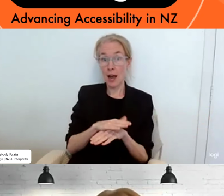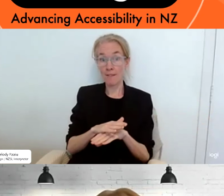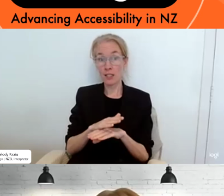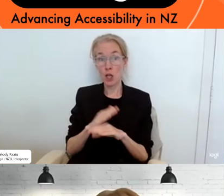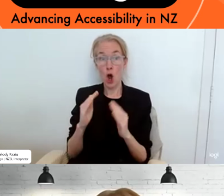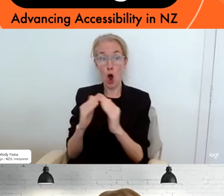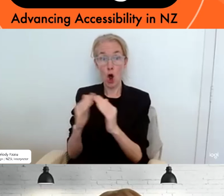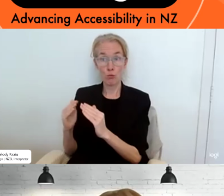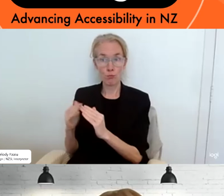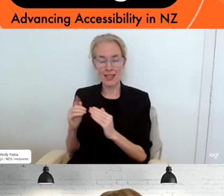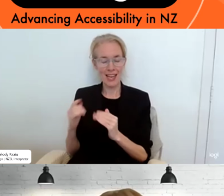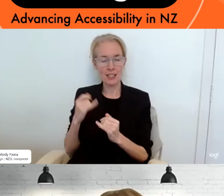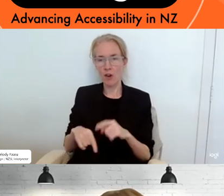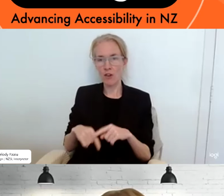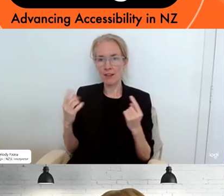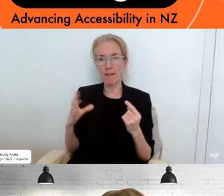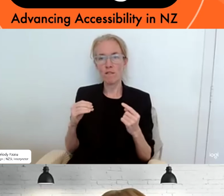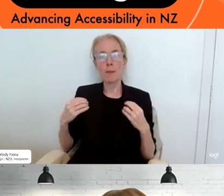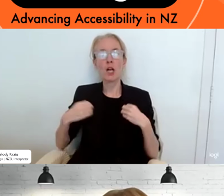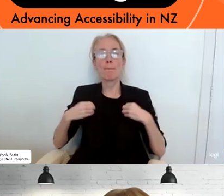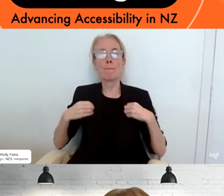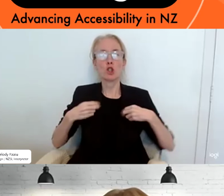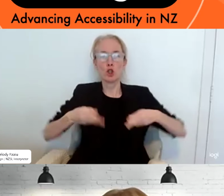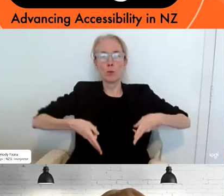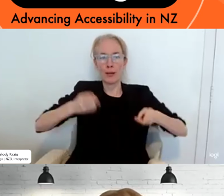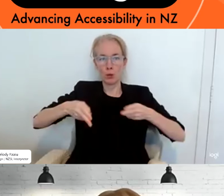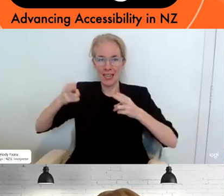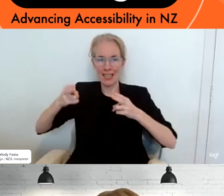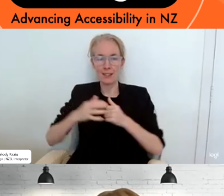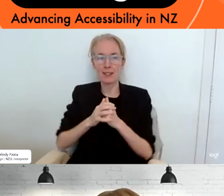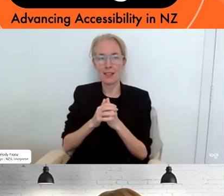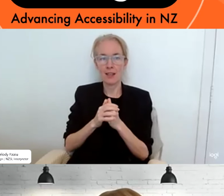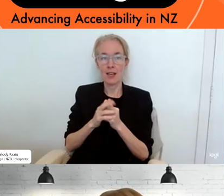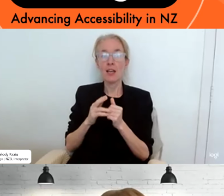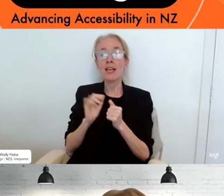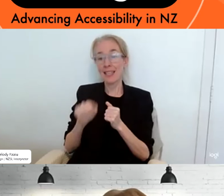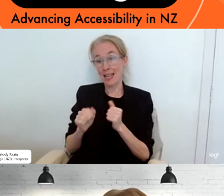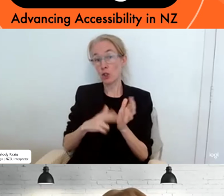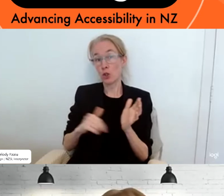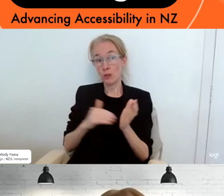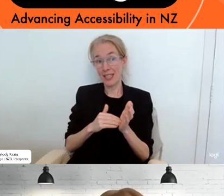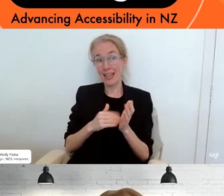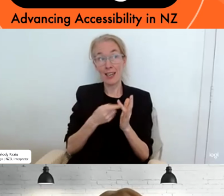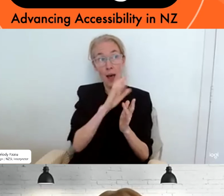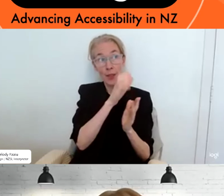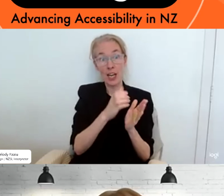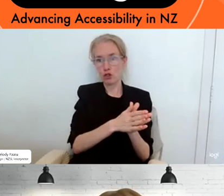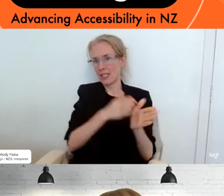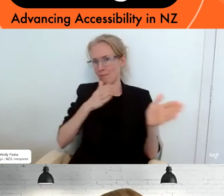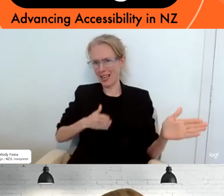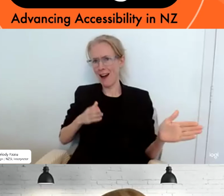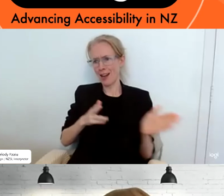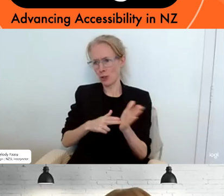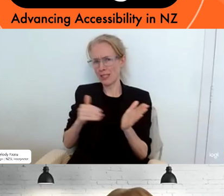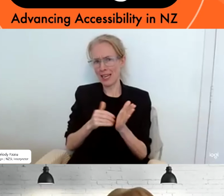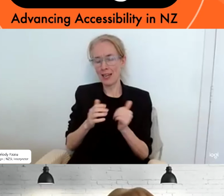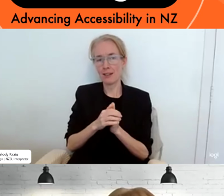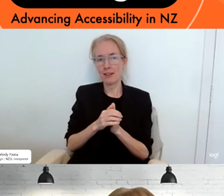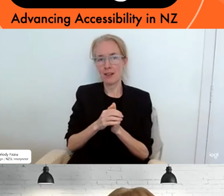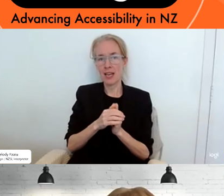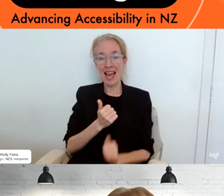commercial. New Zealand is behind. Canada, UK, Australia, they've